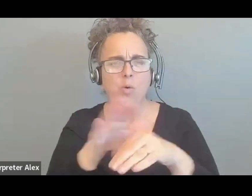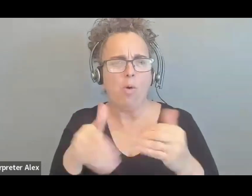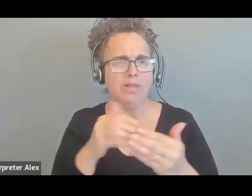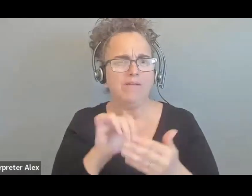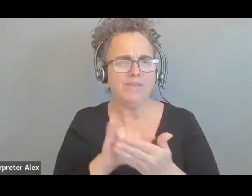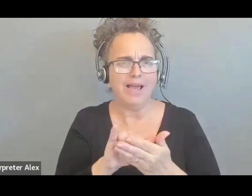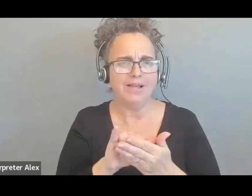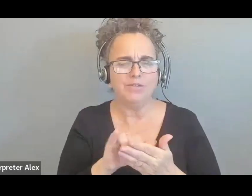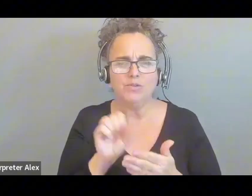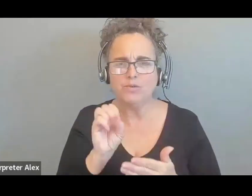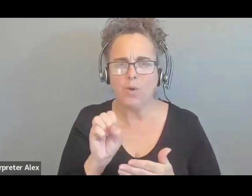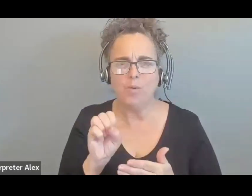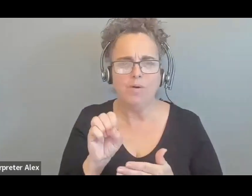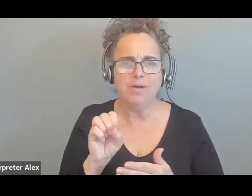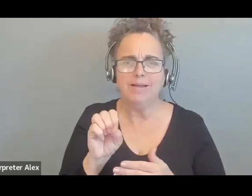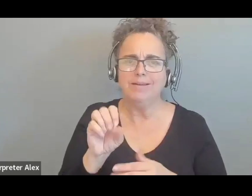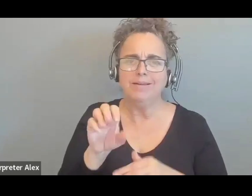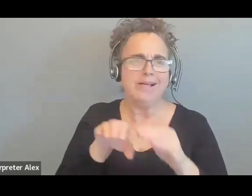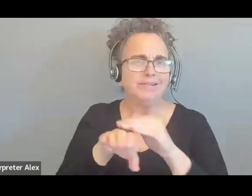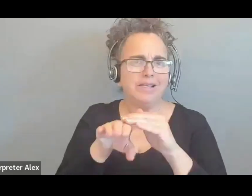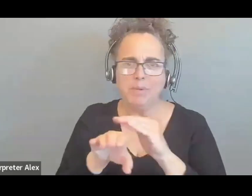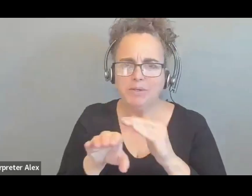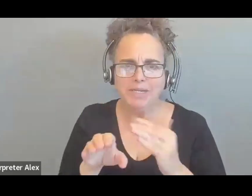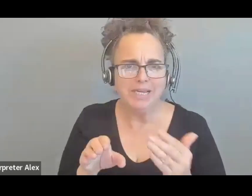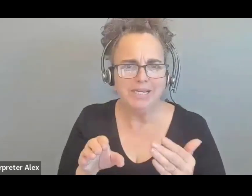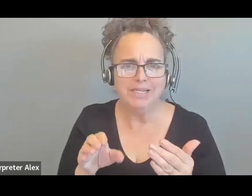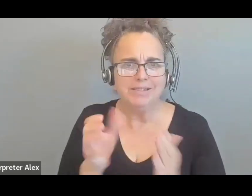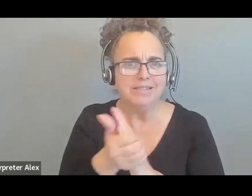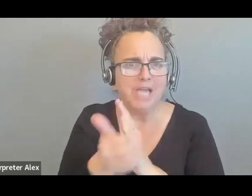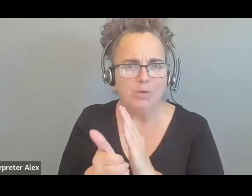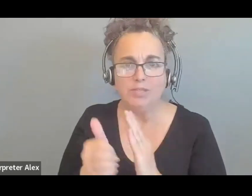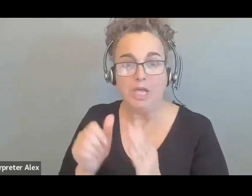as the accessibility skills, the things you're learning through Teach Access are really, really important.